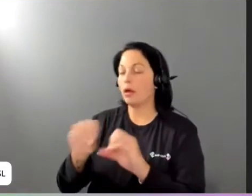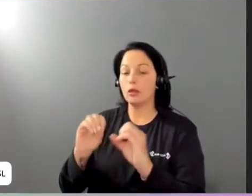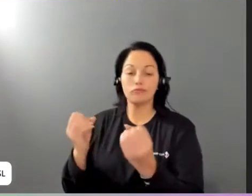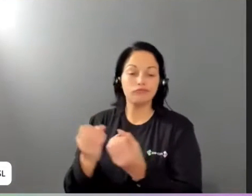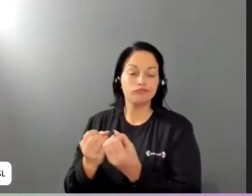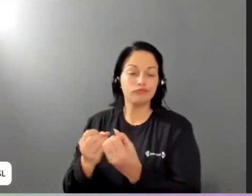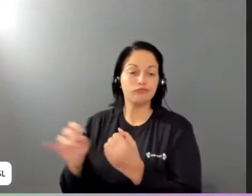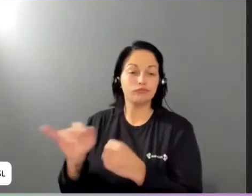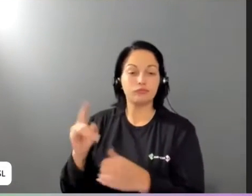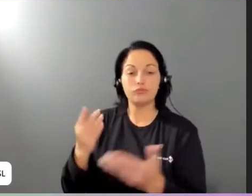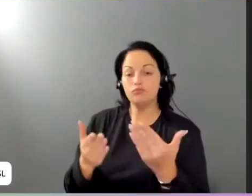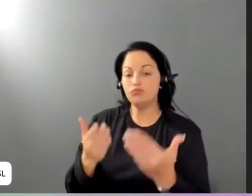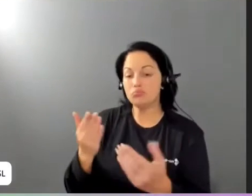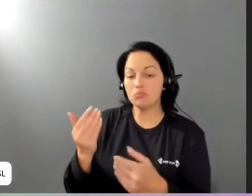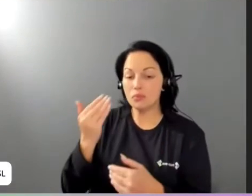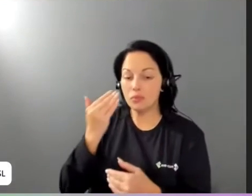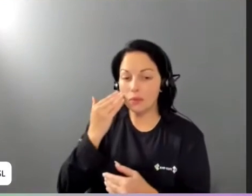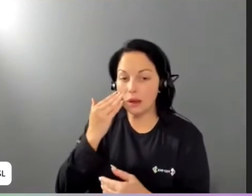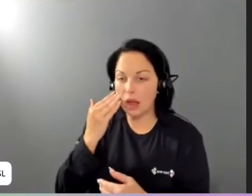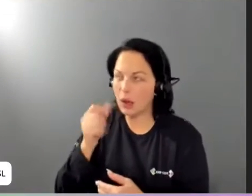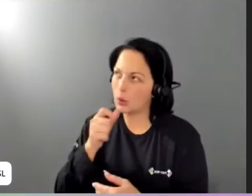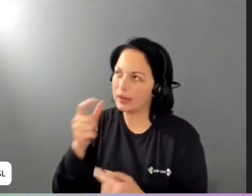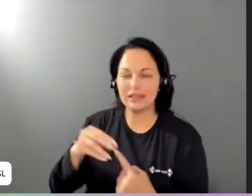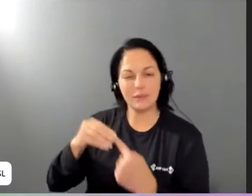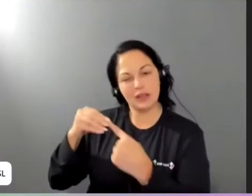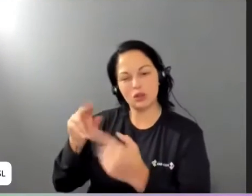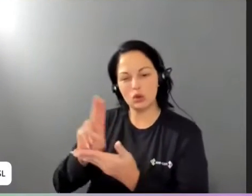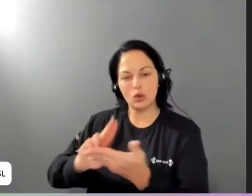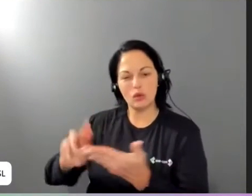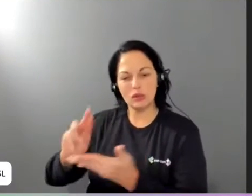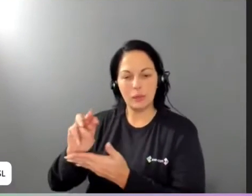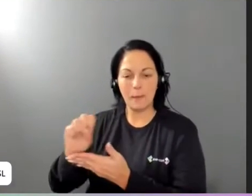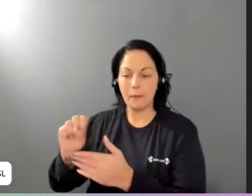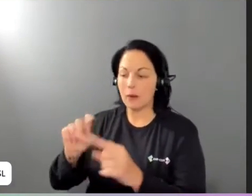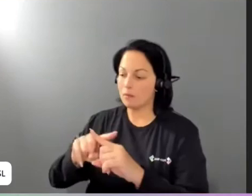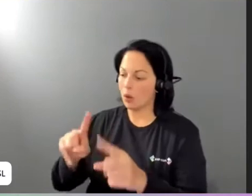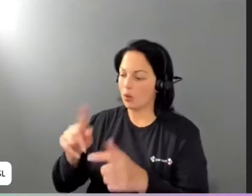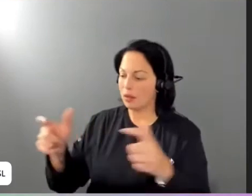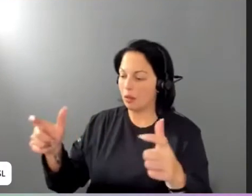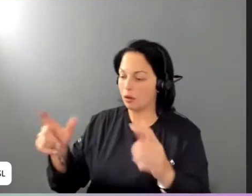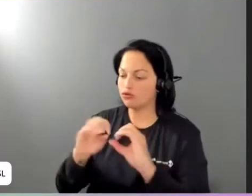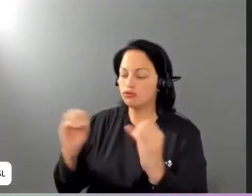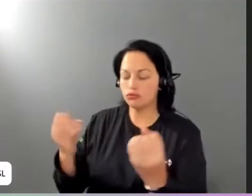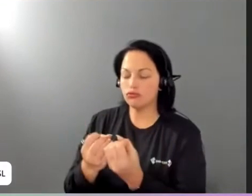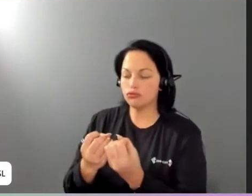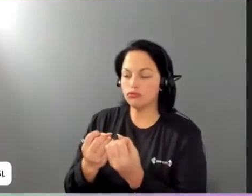about how across the university, and this probably resonates with you in Walmart and some of the organizations that you're familiar with, and that I've been familiar with,